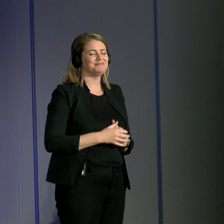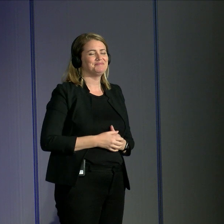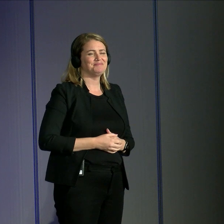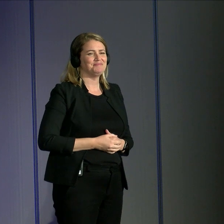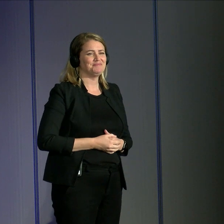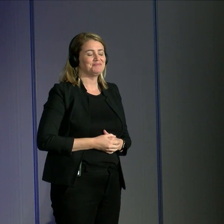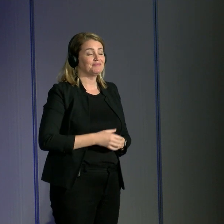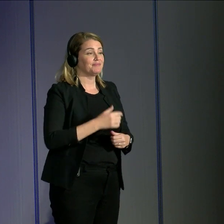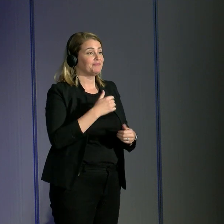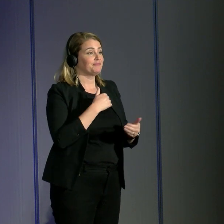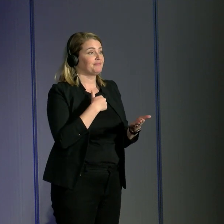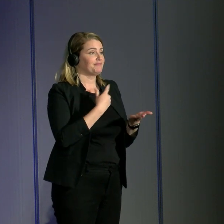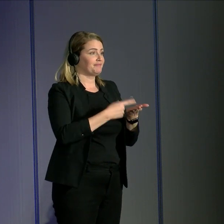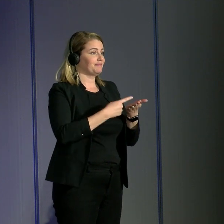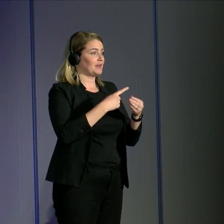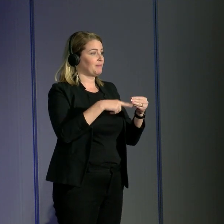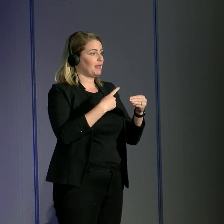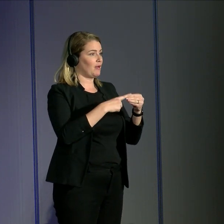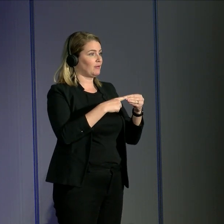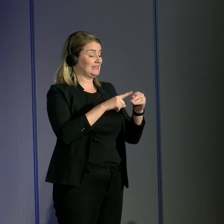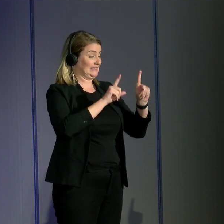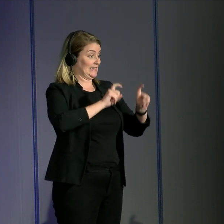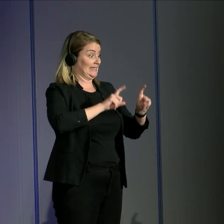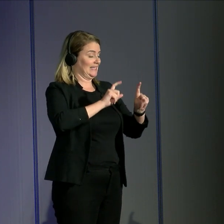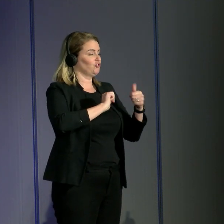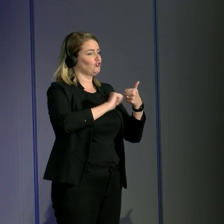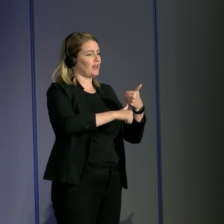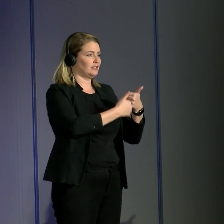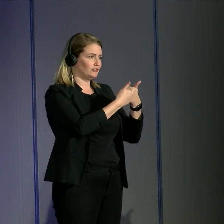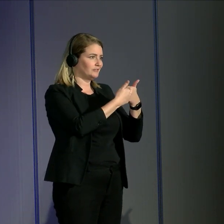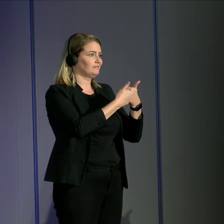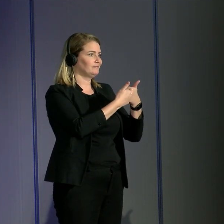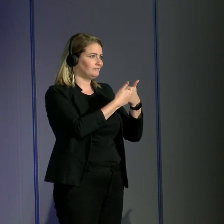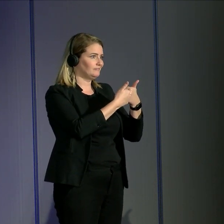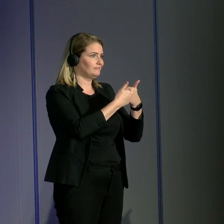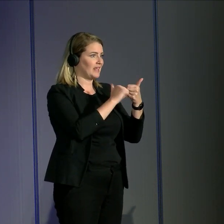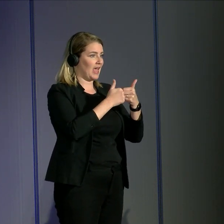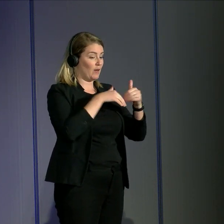And I'm going to be talking about the challenges of testing and how accessibility testing is